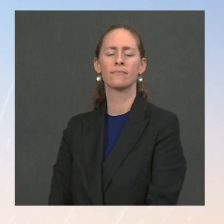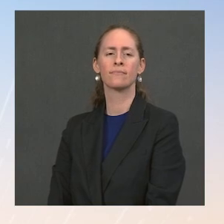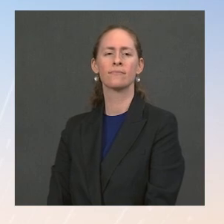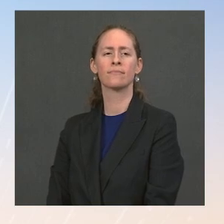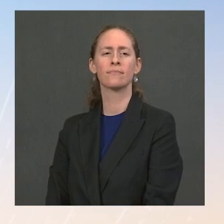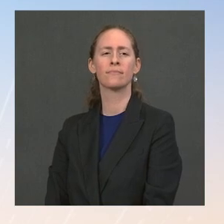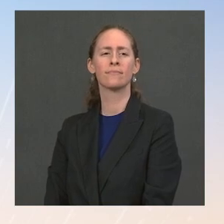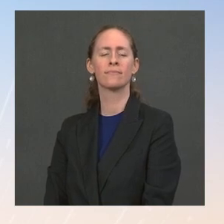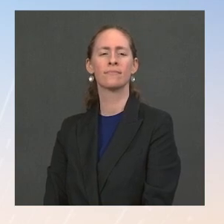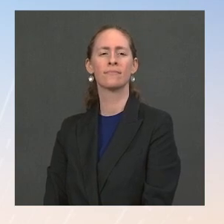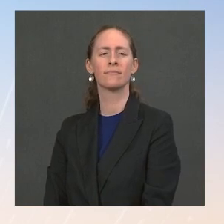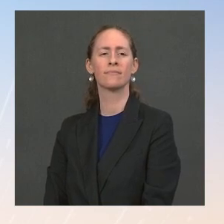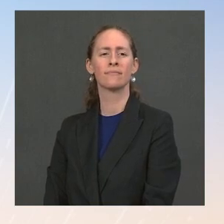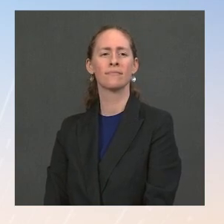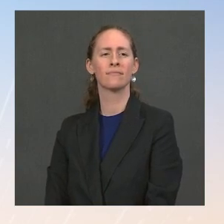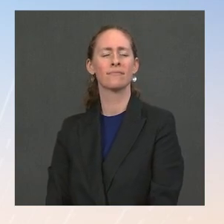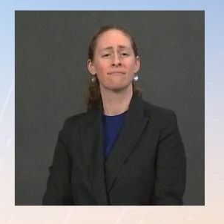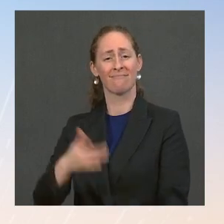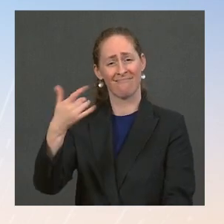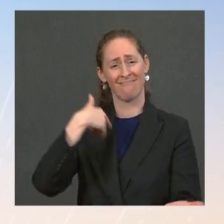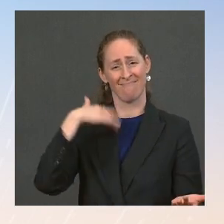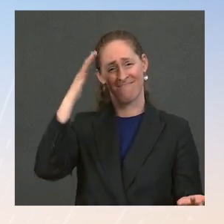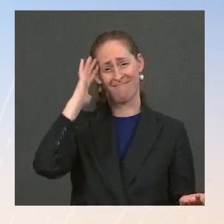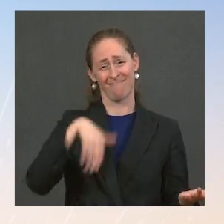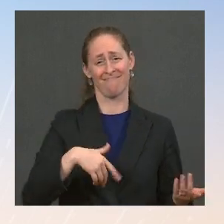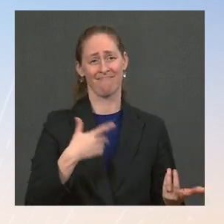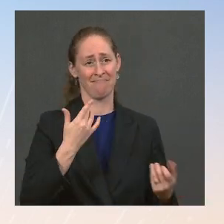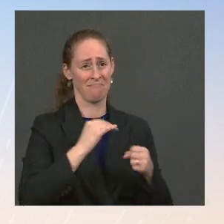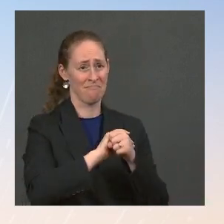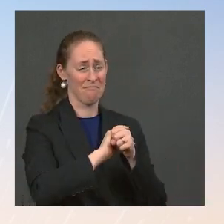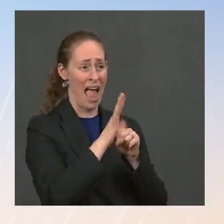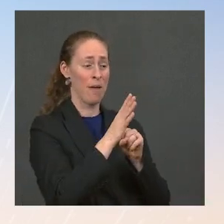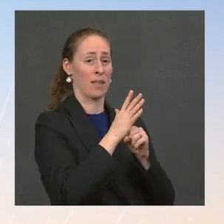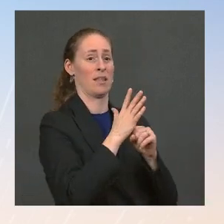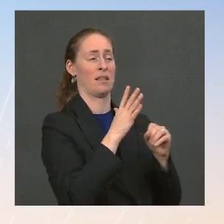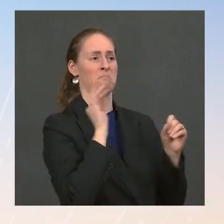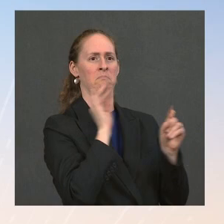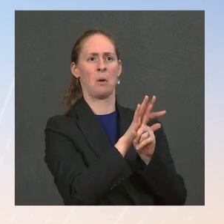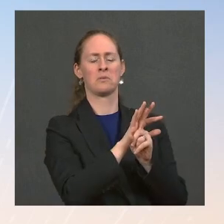has revealed vulnerabilities in our food system. That's one of the reasons the Department of Agriculture